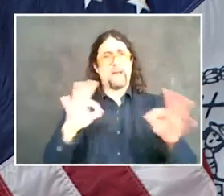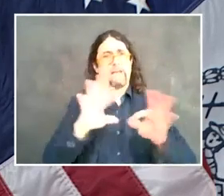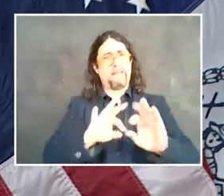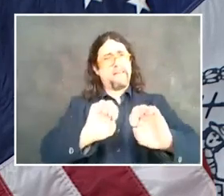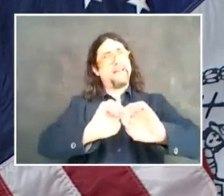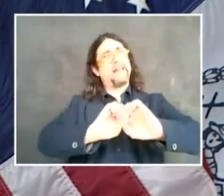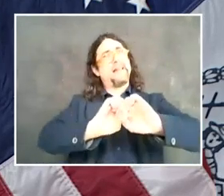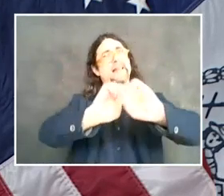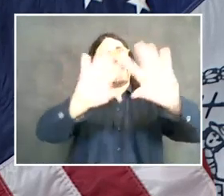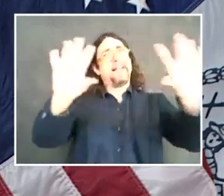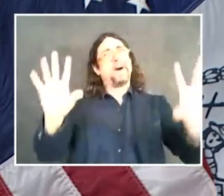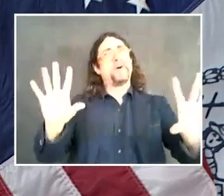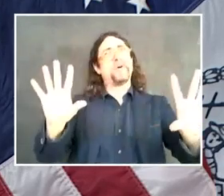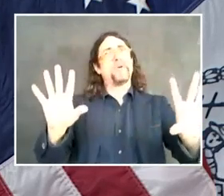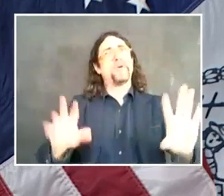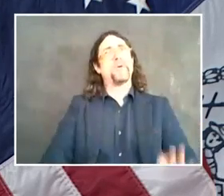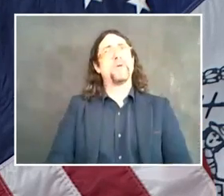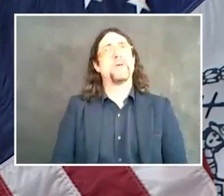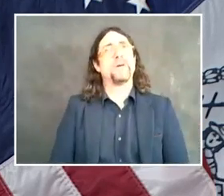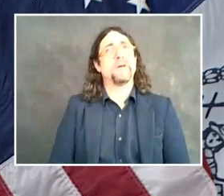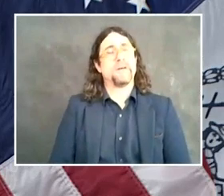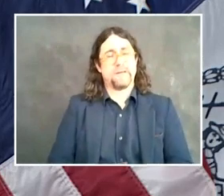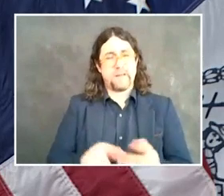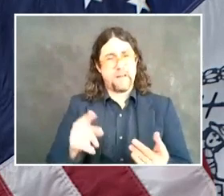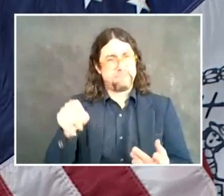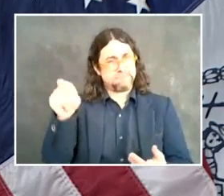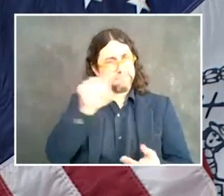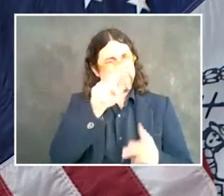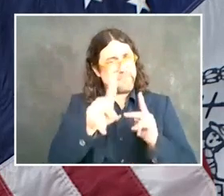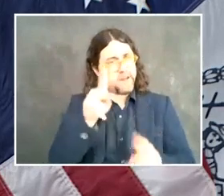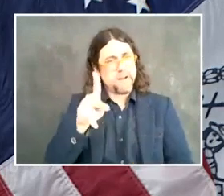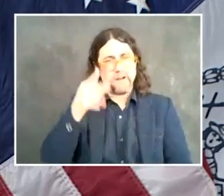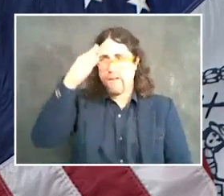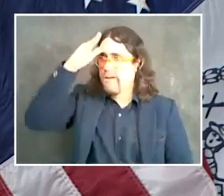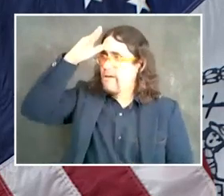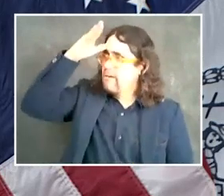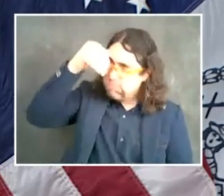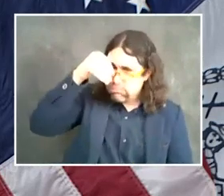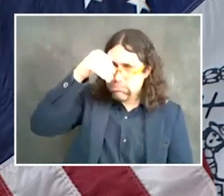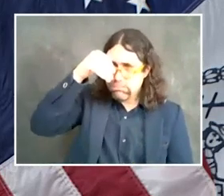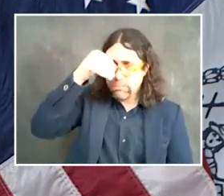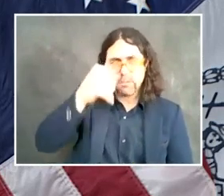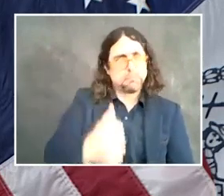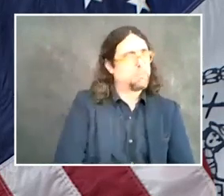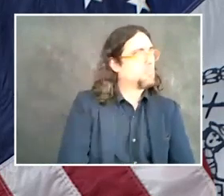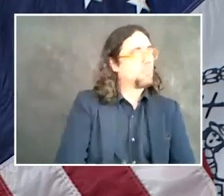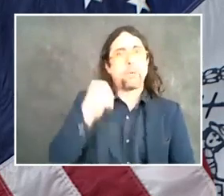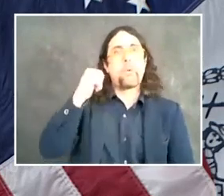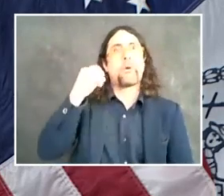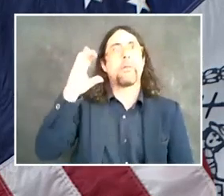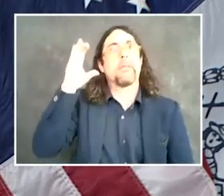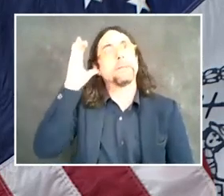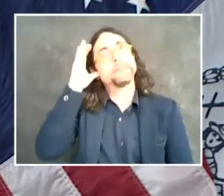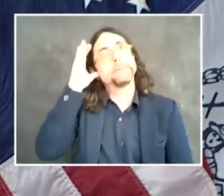I UNDERSTAND THEY LOST SOMEONE VERY DEAR AND IMPORTANT TO THEM. THIS IS STILL A PANDEMIC.